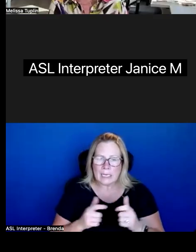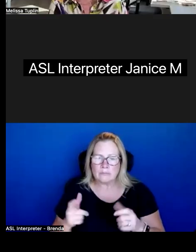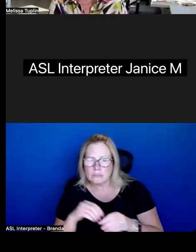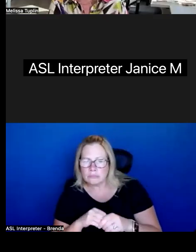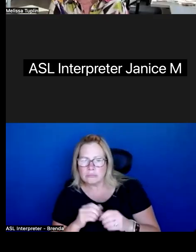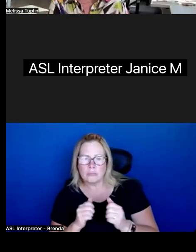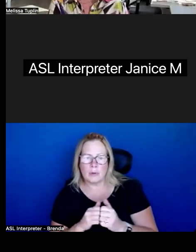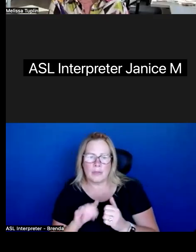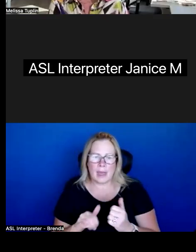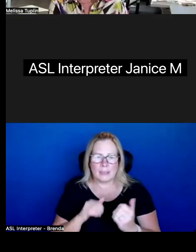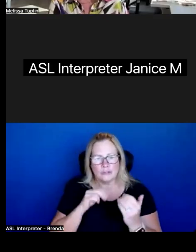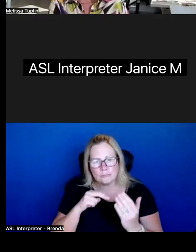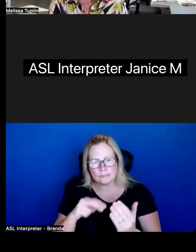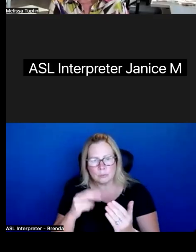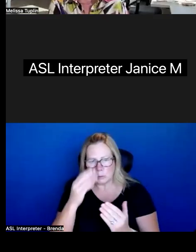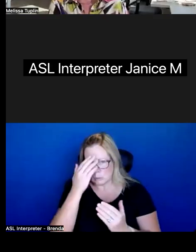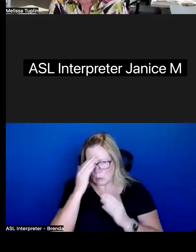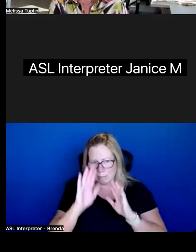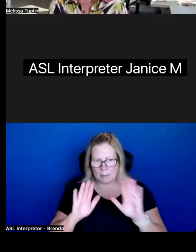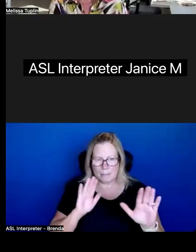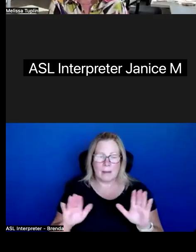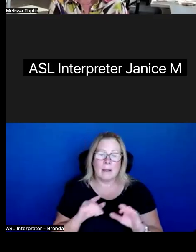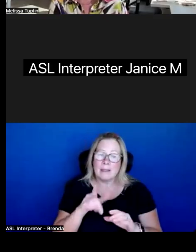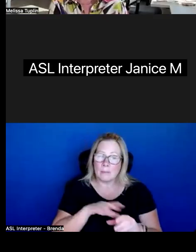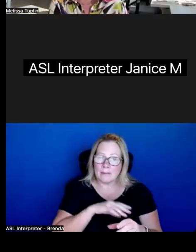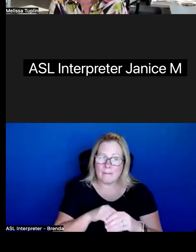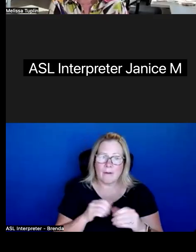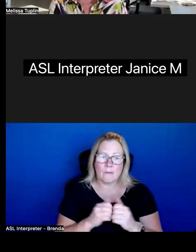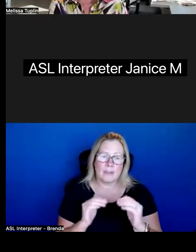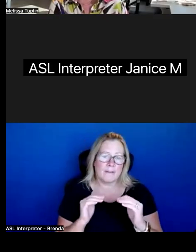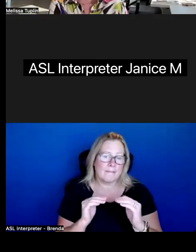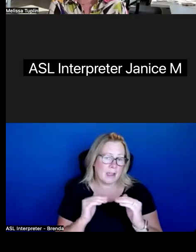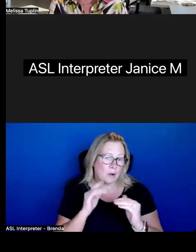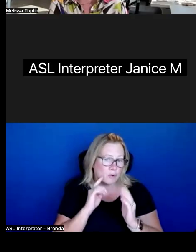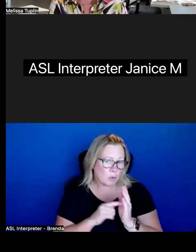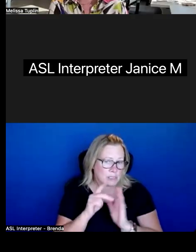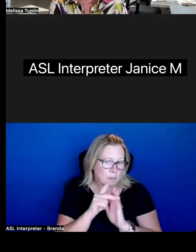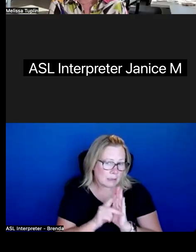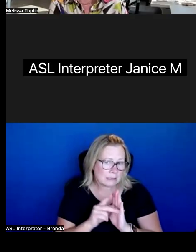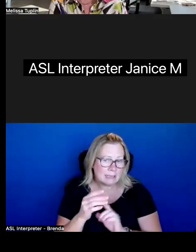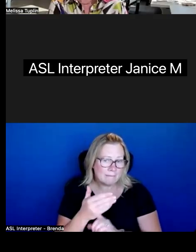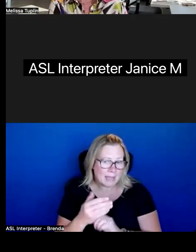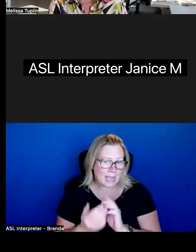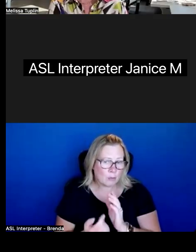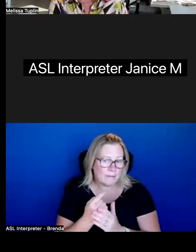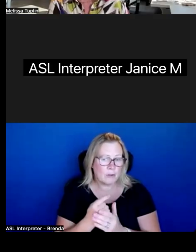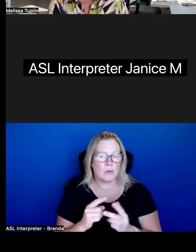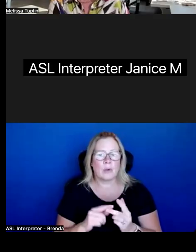review and will assess your application for the next cycle beginning in 2028.